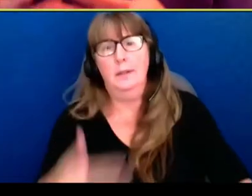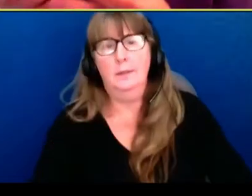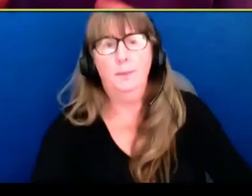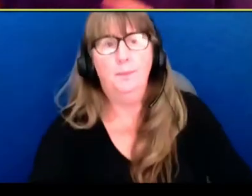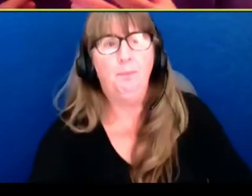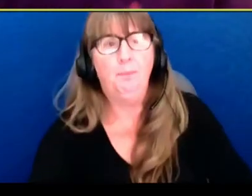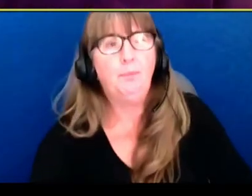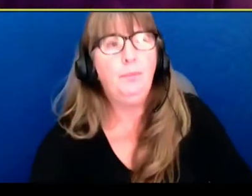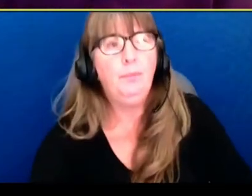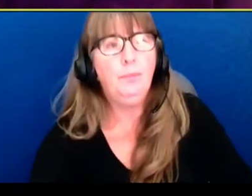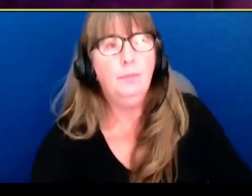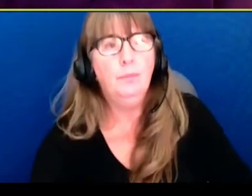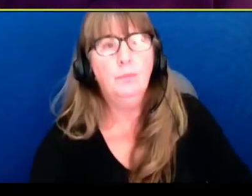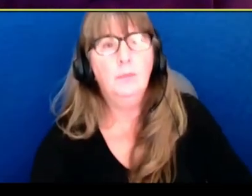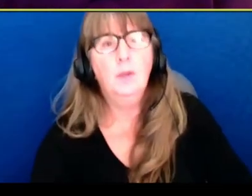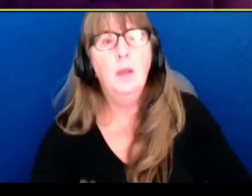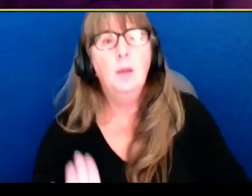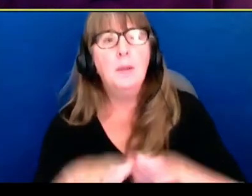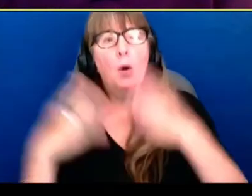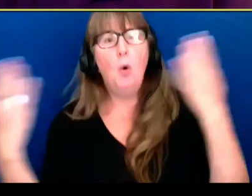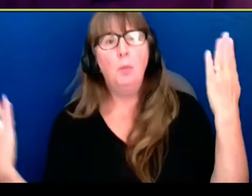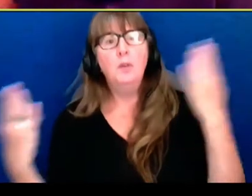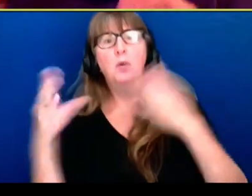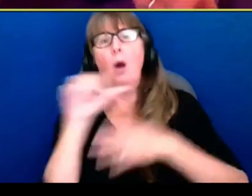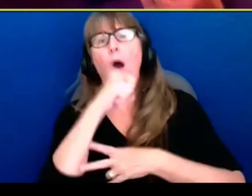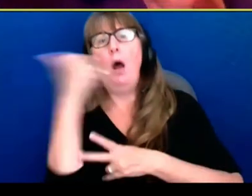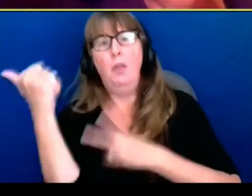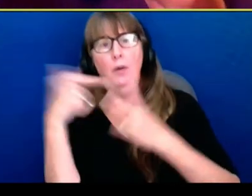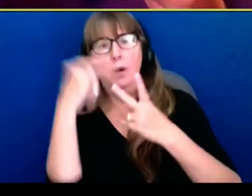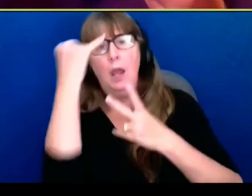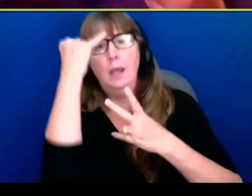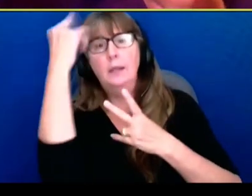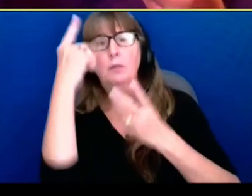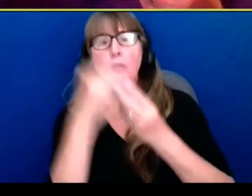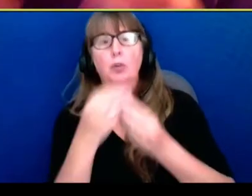Be open to alternative solutions.